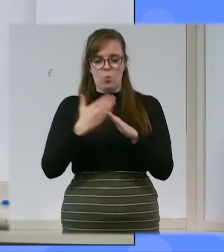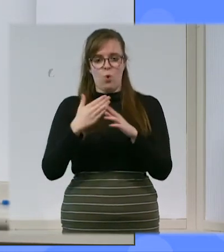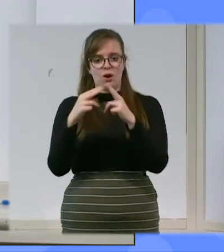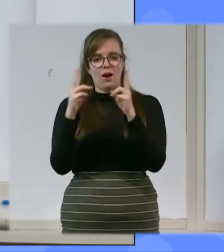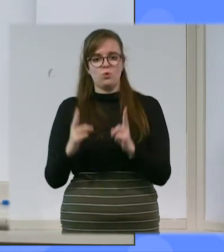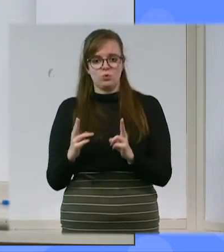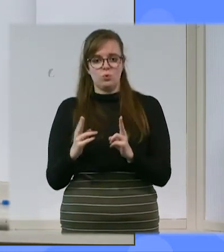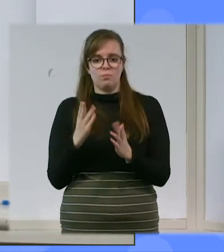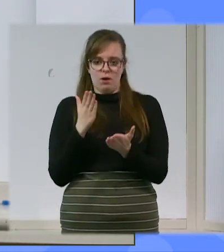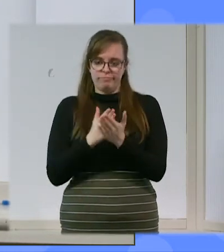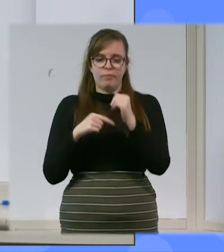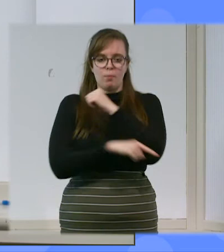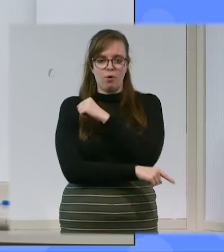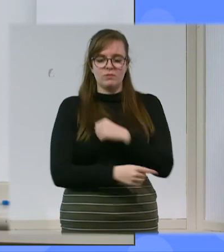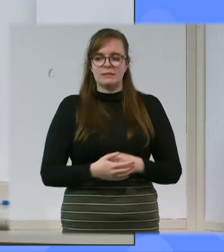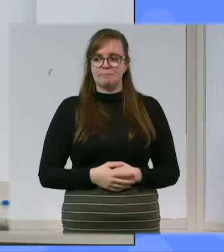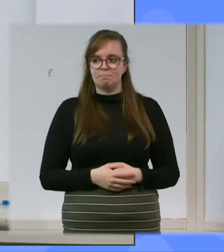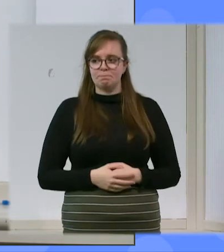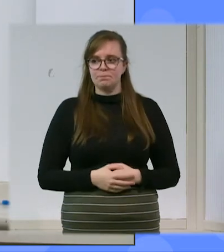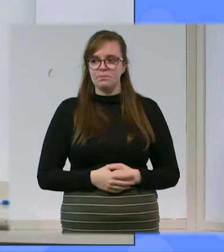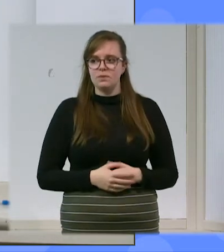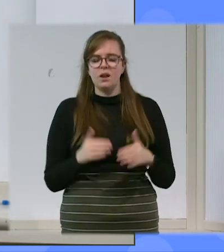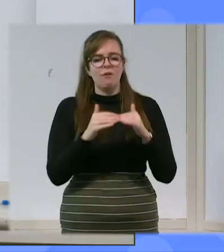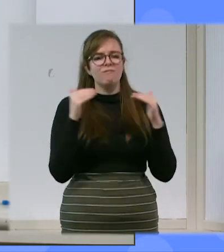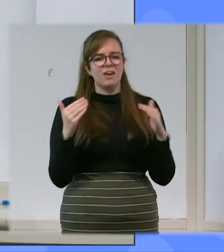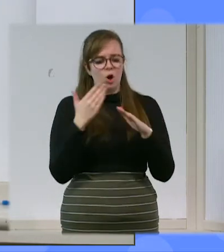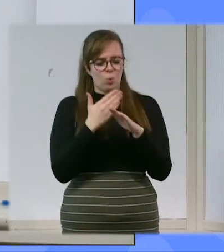define fair work welfare work is about secure